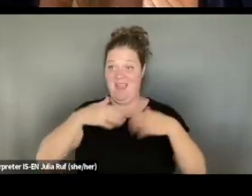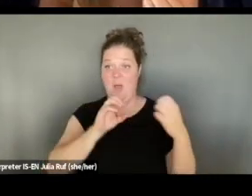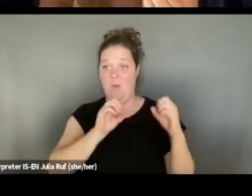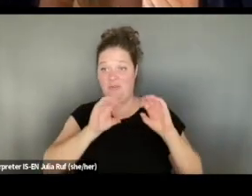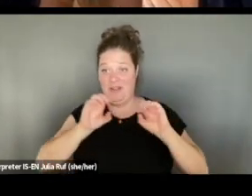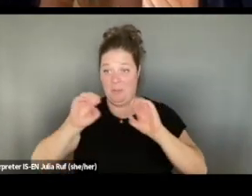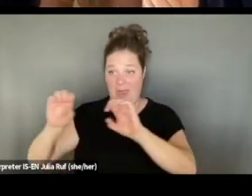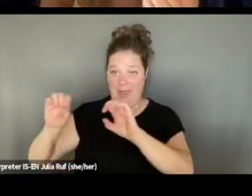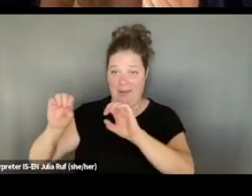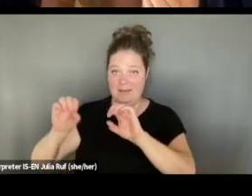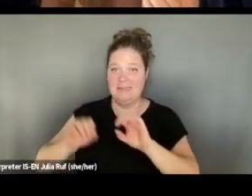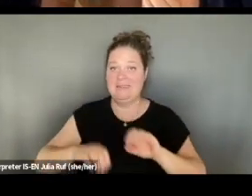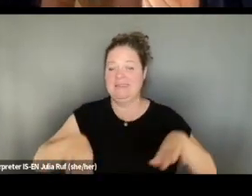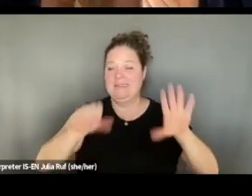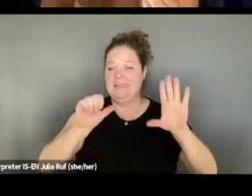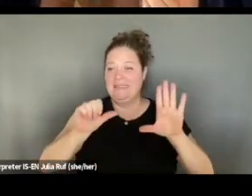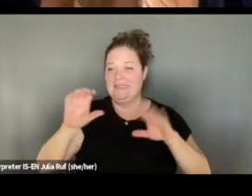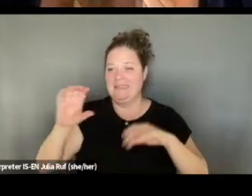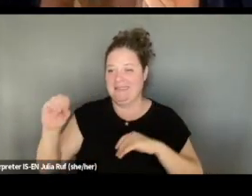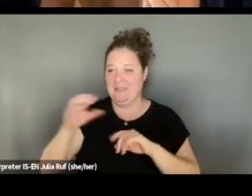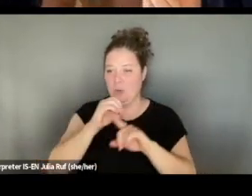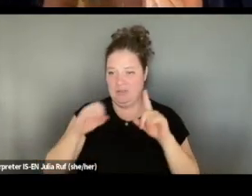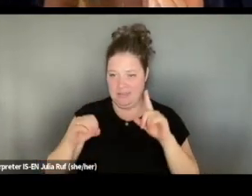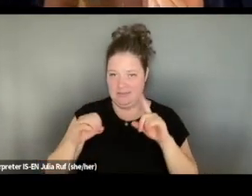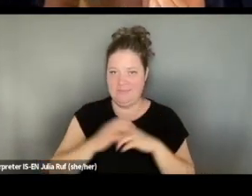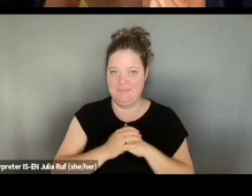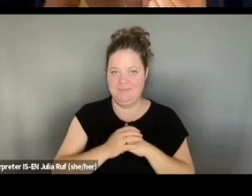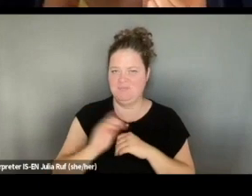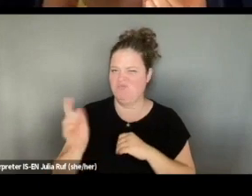you would like to participate in a training on feedback; 7% says